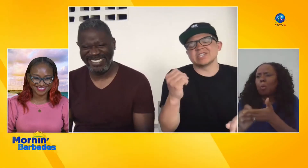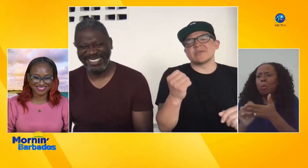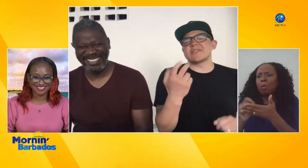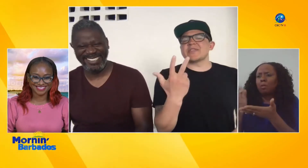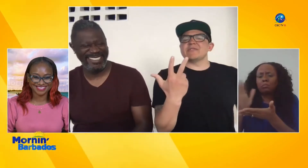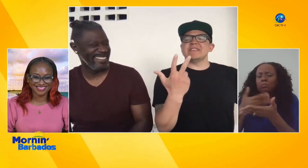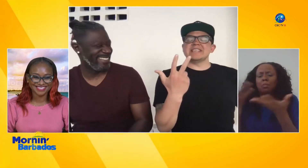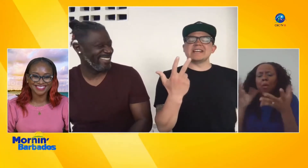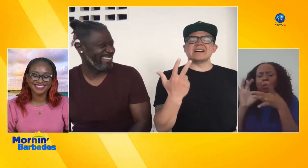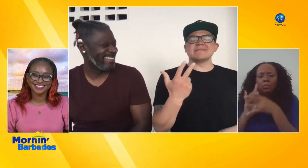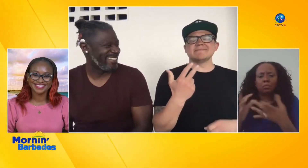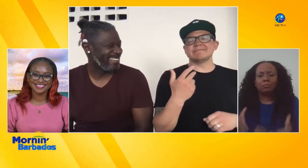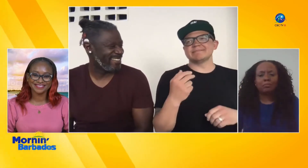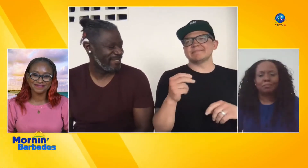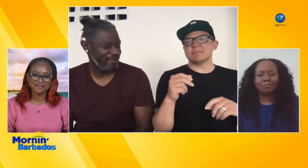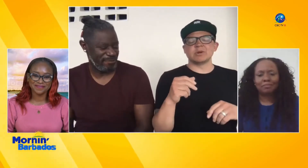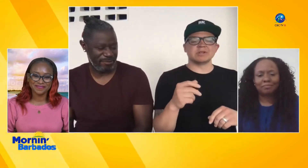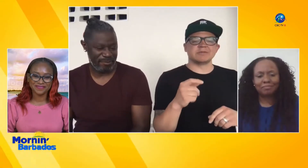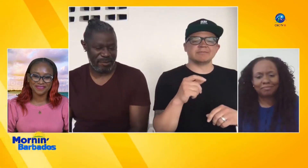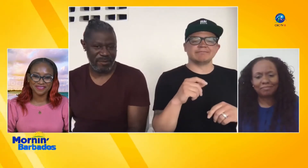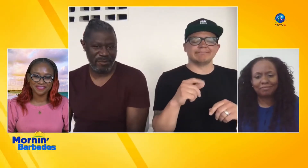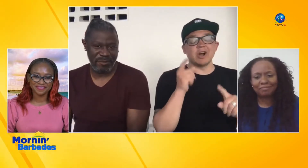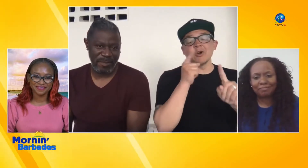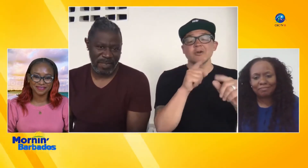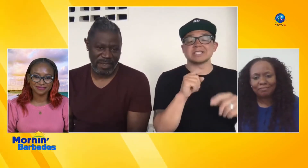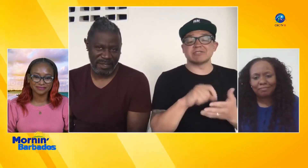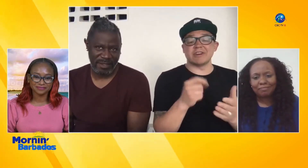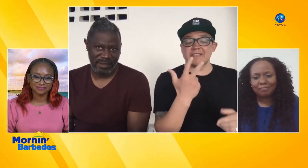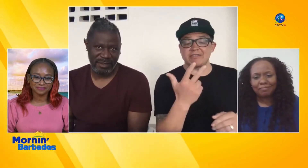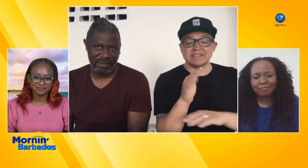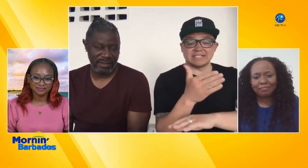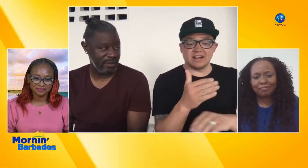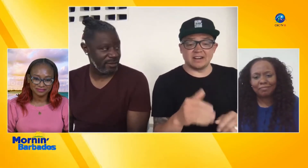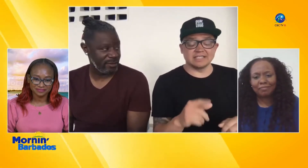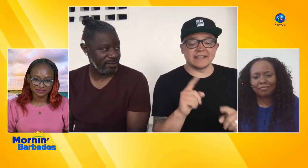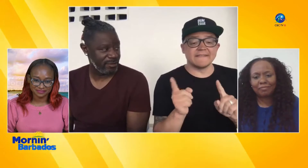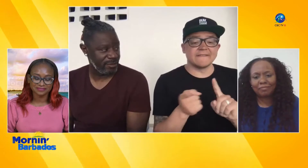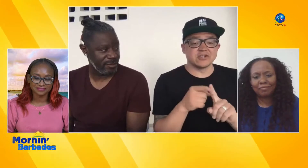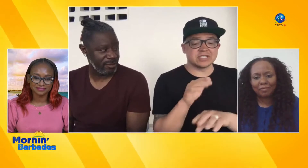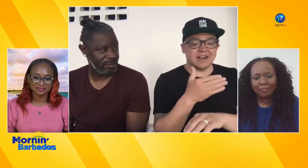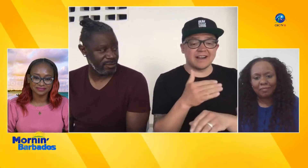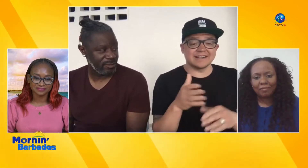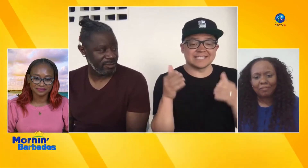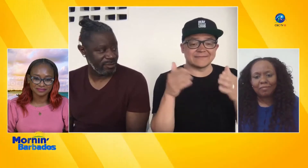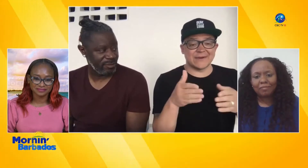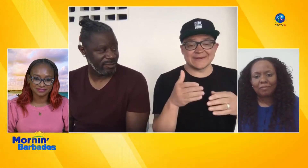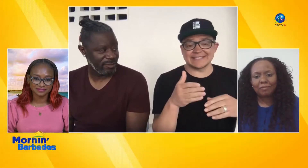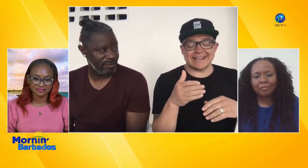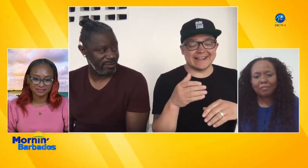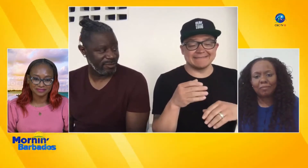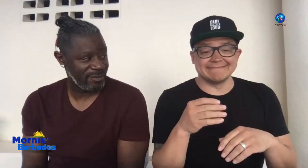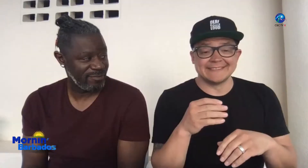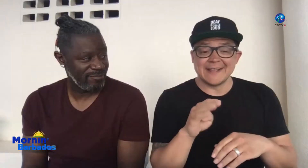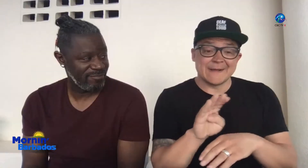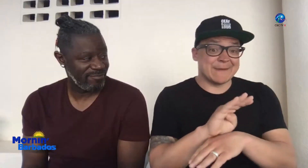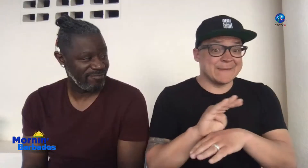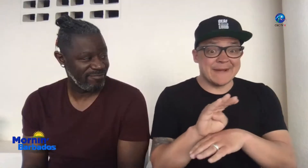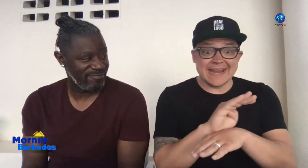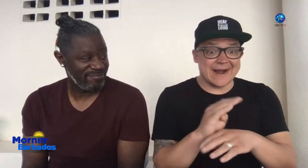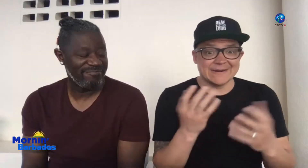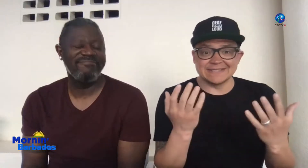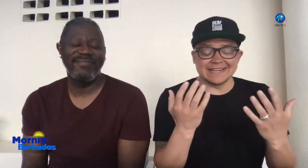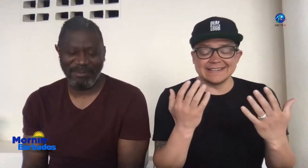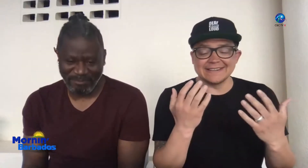so the three um we are going to write three songs and the first song is to focus on Barbados and